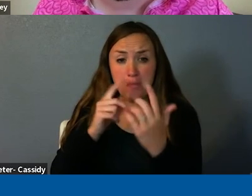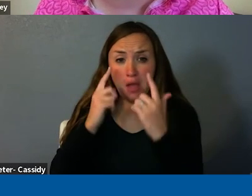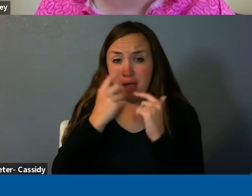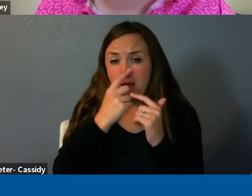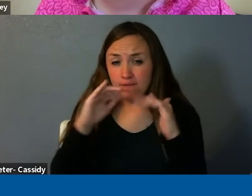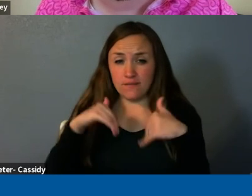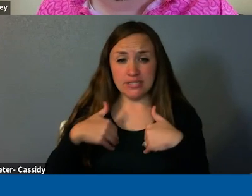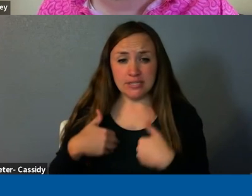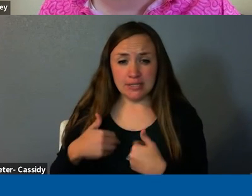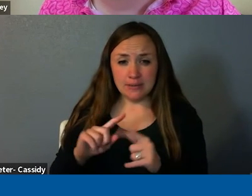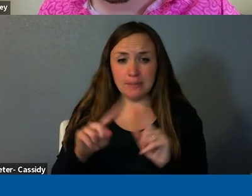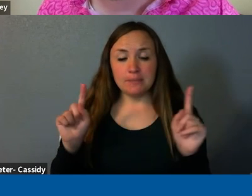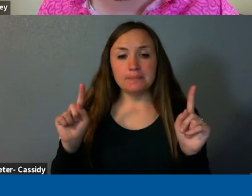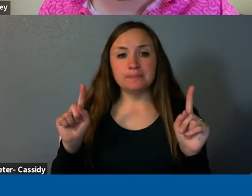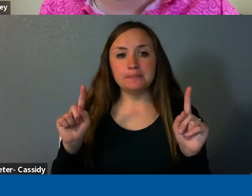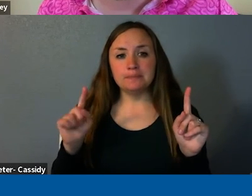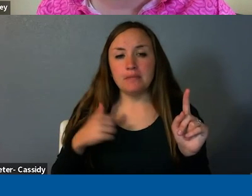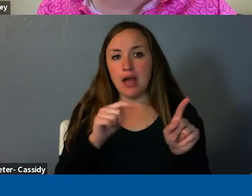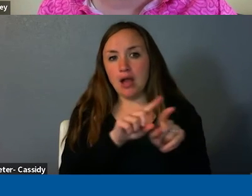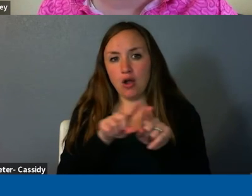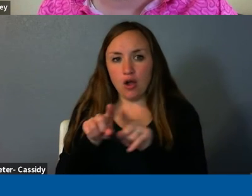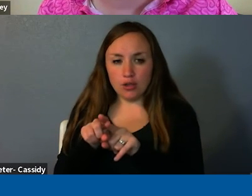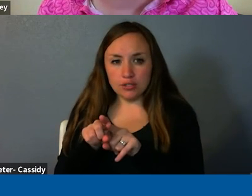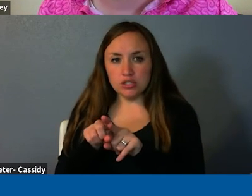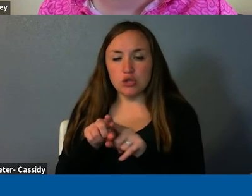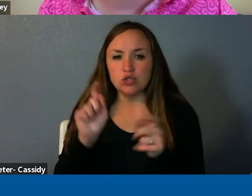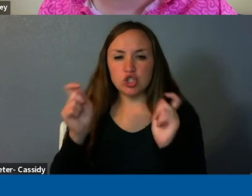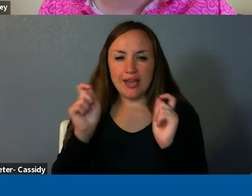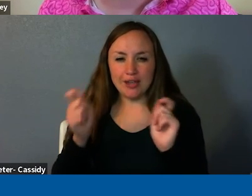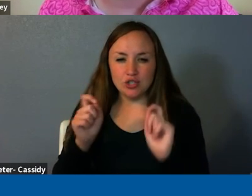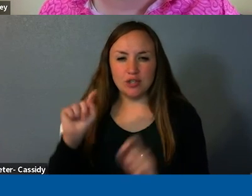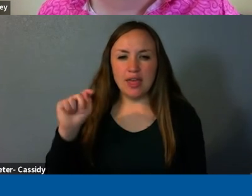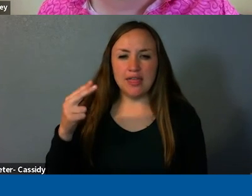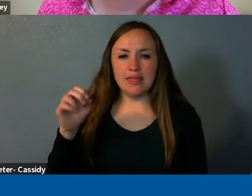but I also shift themes around a lot because I don't wanna make assumptions